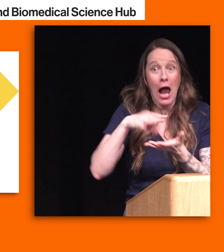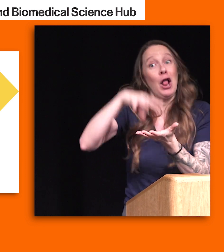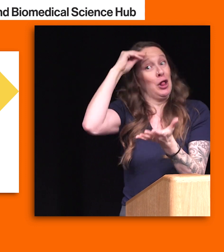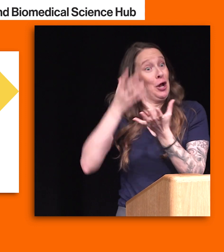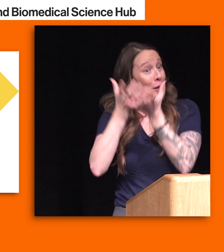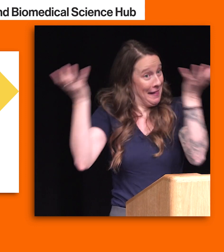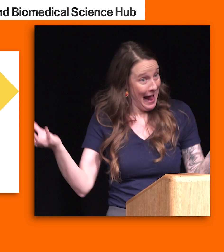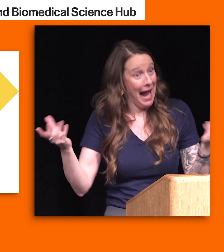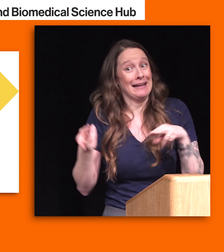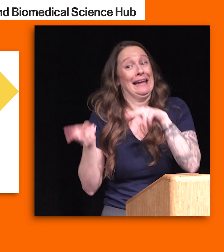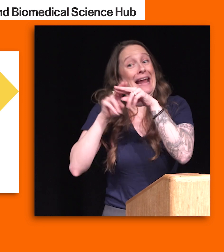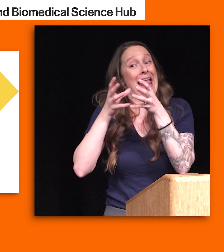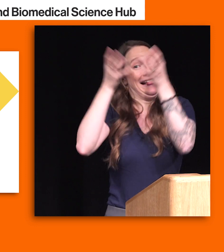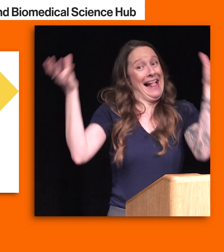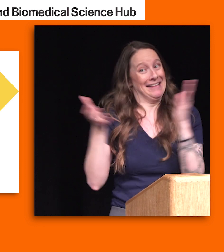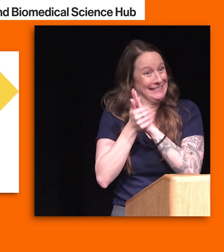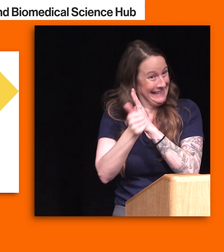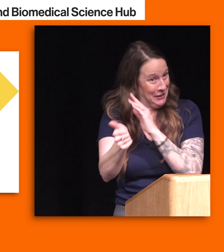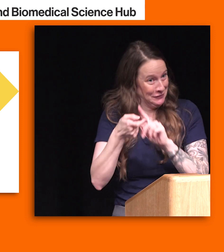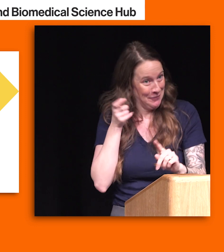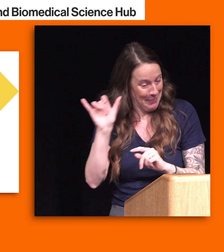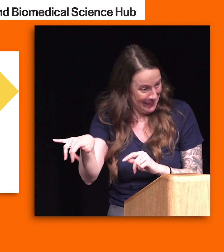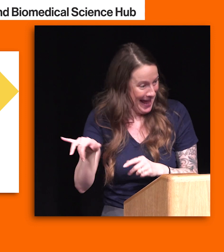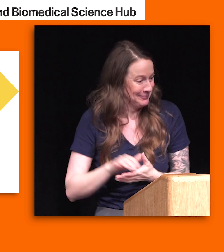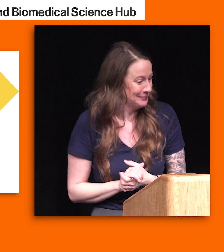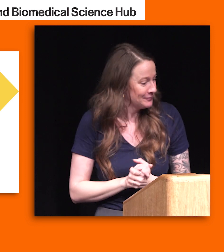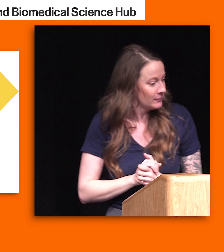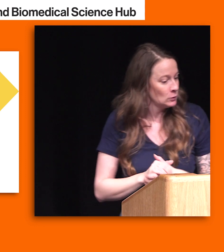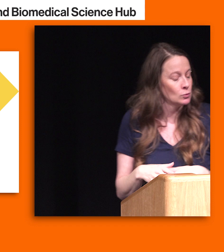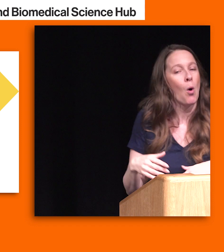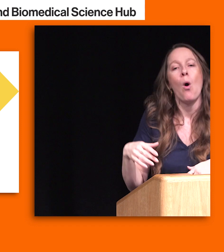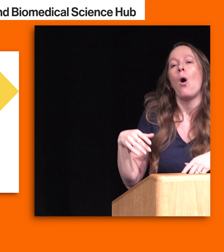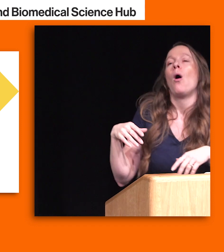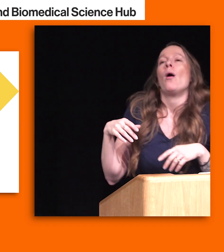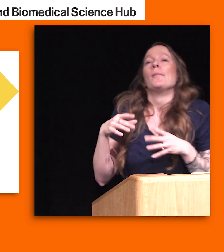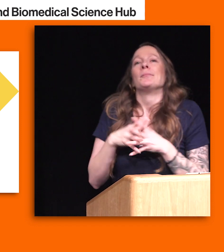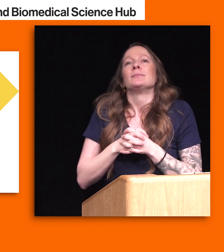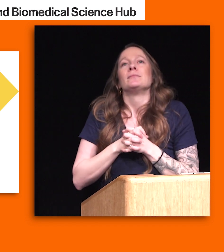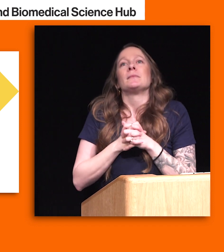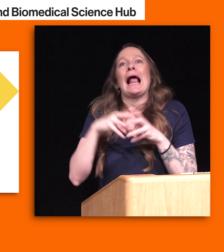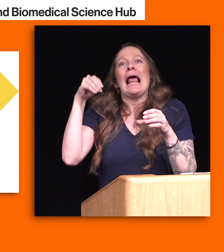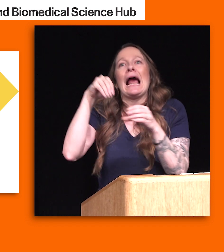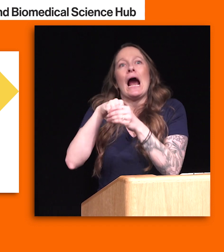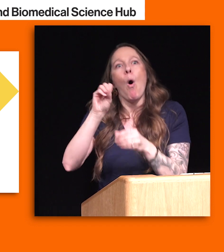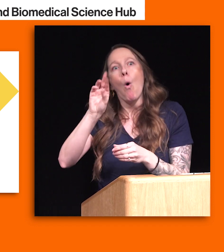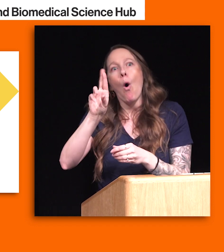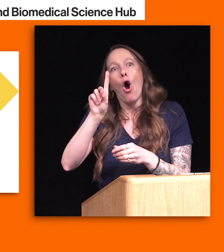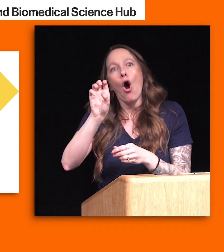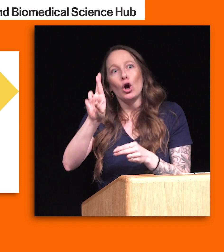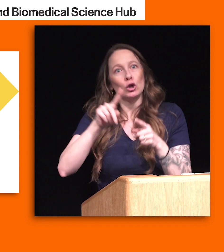different areas, and I learned a lot, and I gained a lot of experience and skill in those different fields.